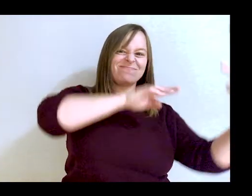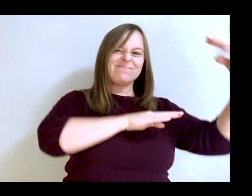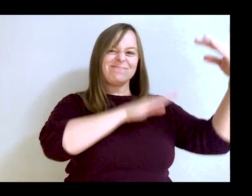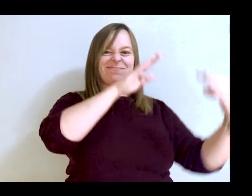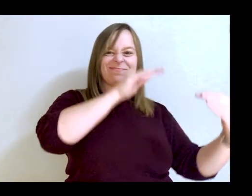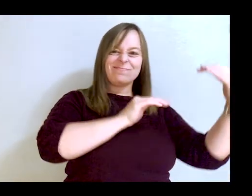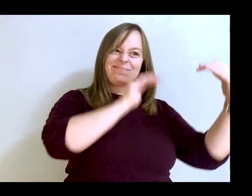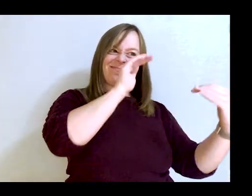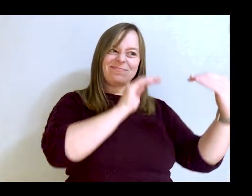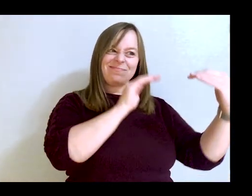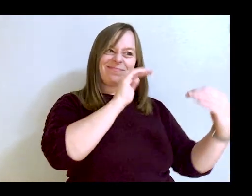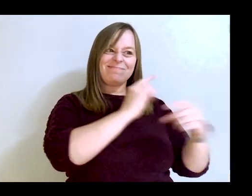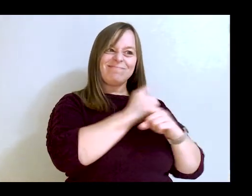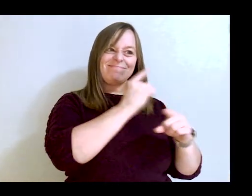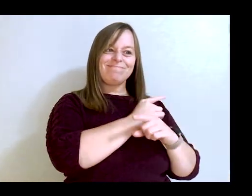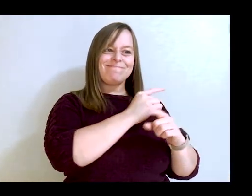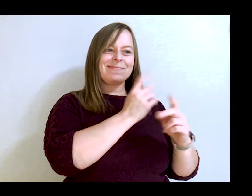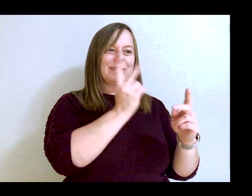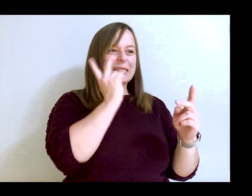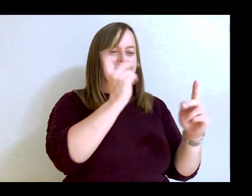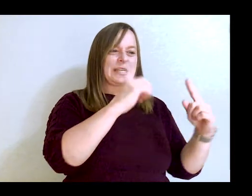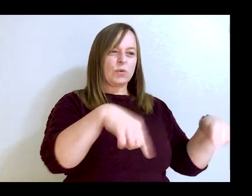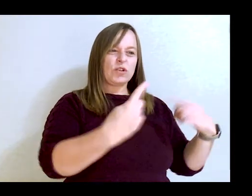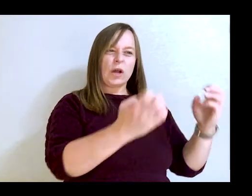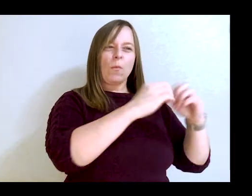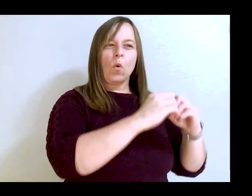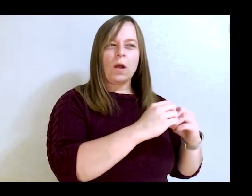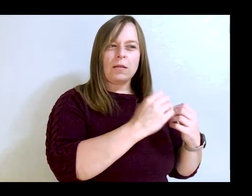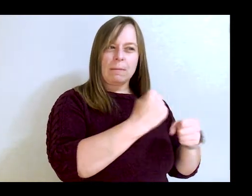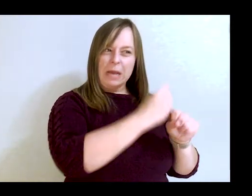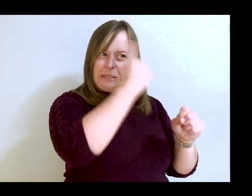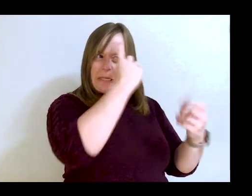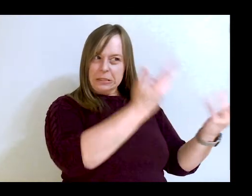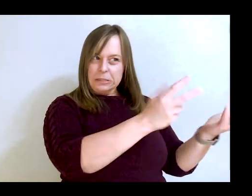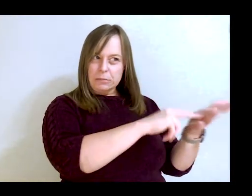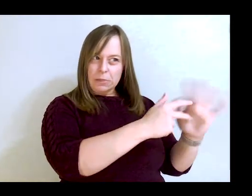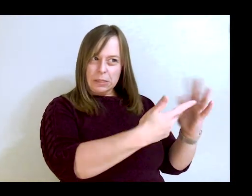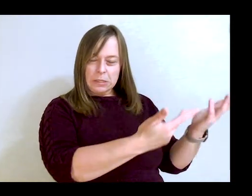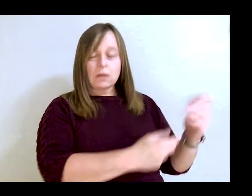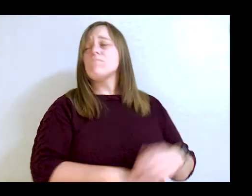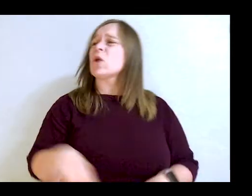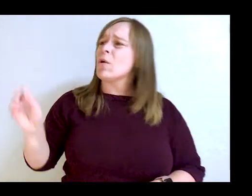all that stuff, it maybe that you see see it more. That's... if you know what I mean with that.